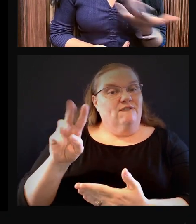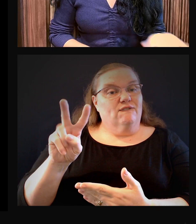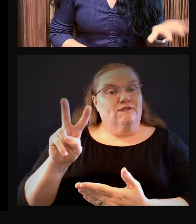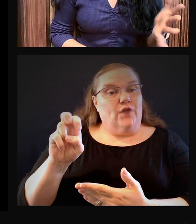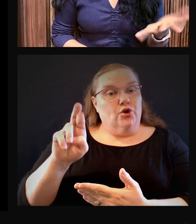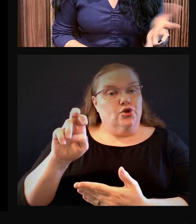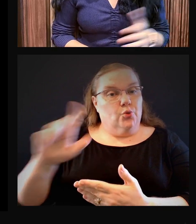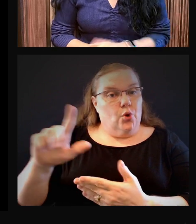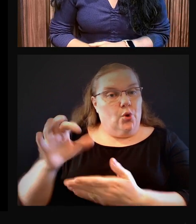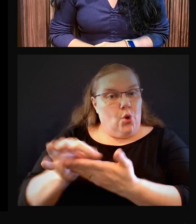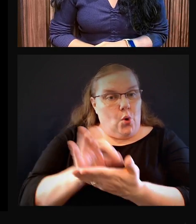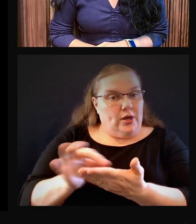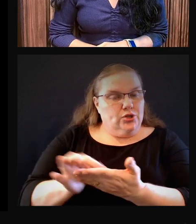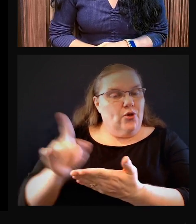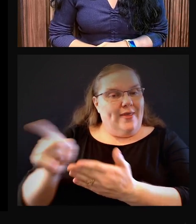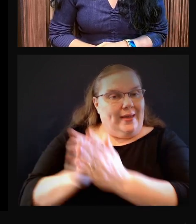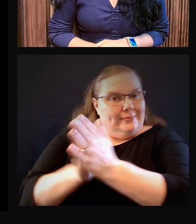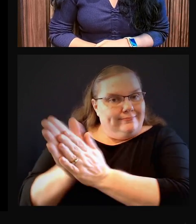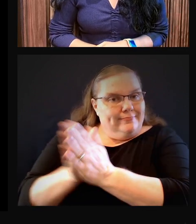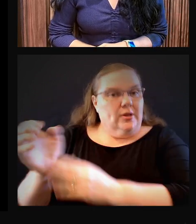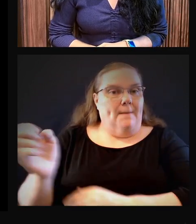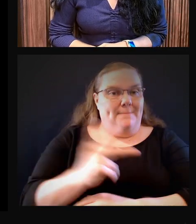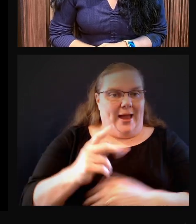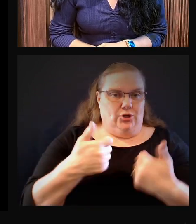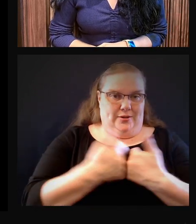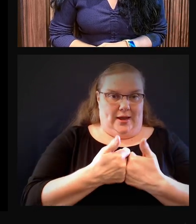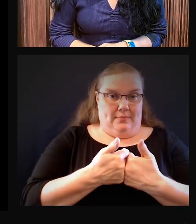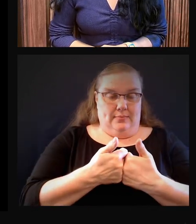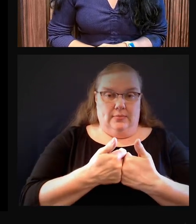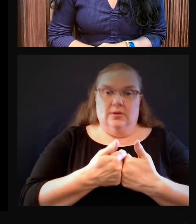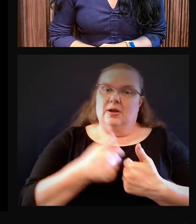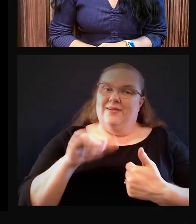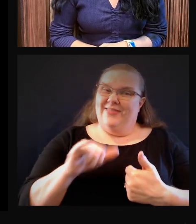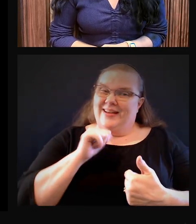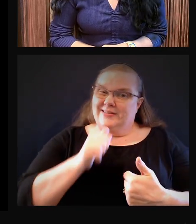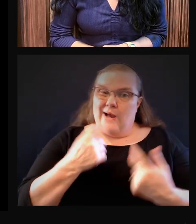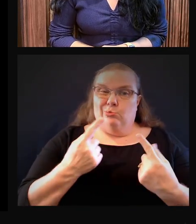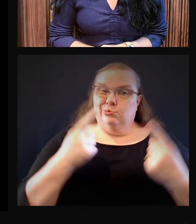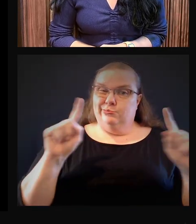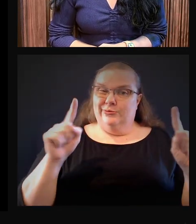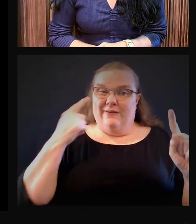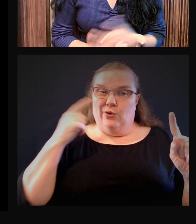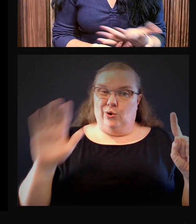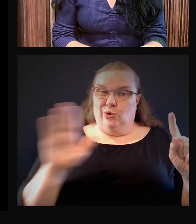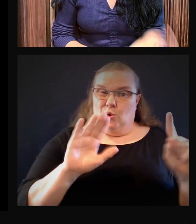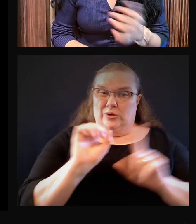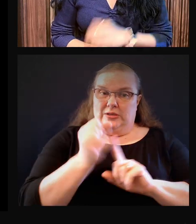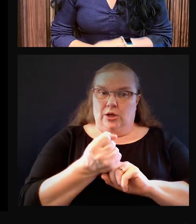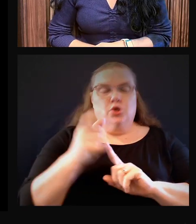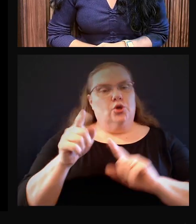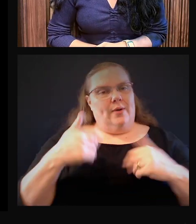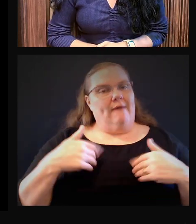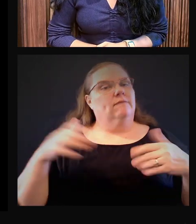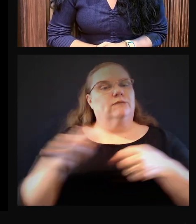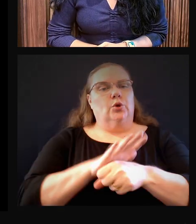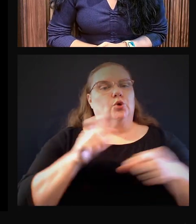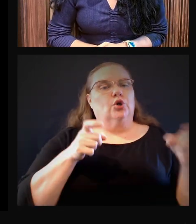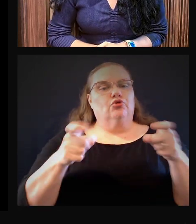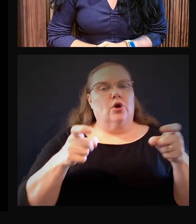If these out-of-the-box solutions are not suitable for your scenario, you have full control to create a customized script via Azure Functions,